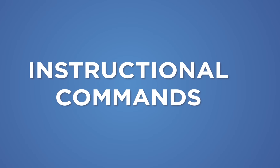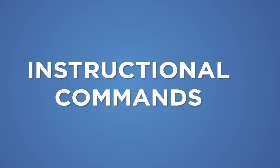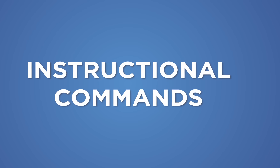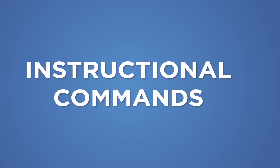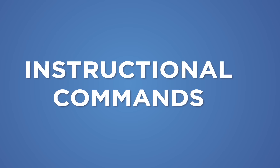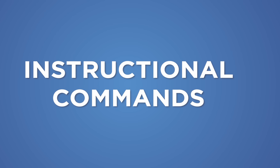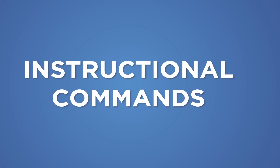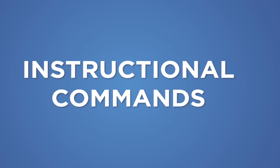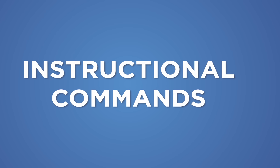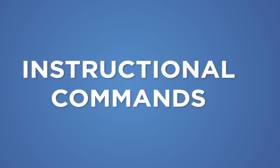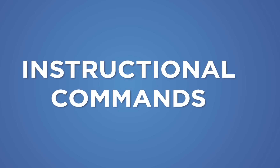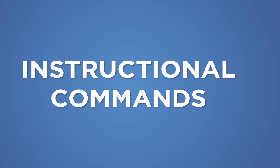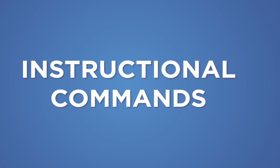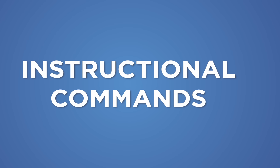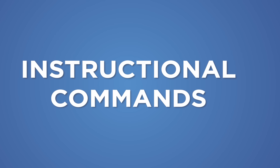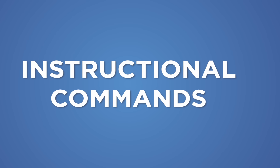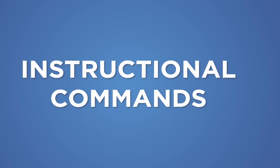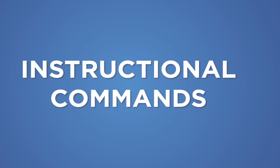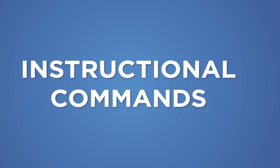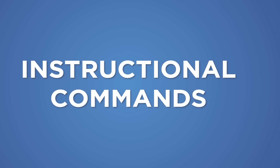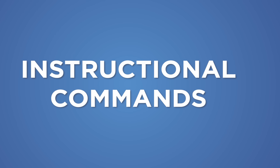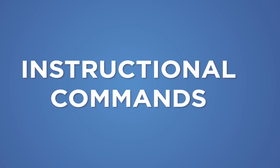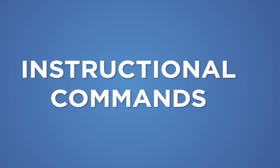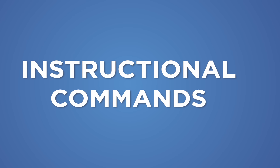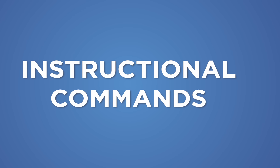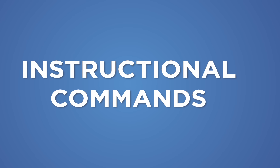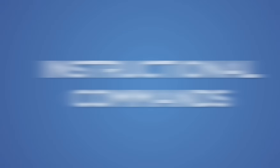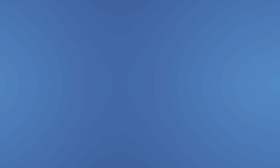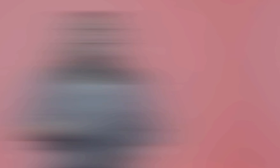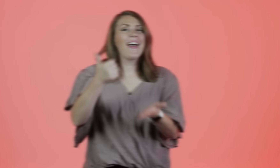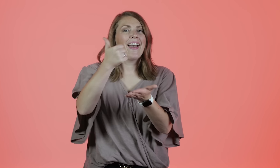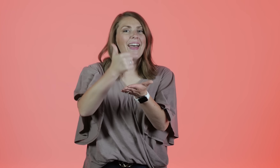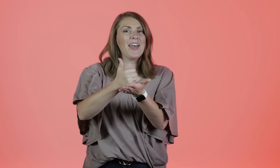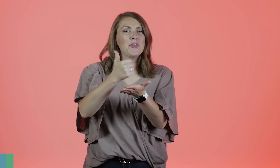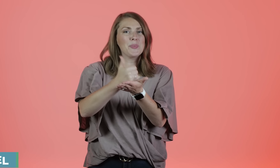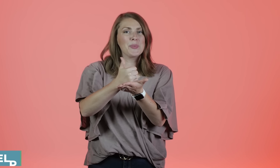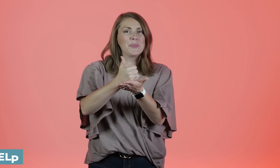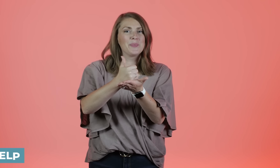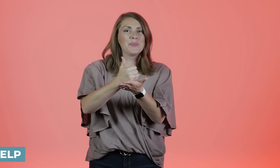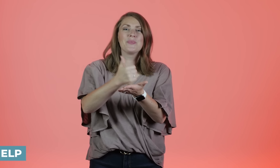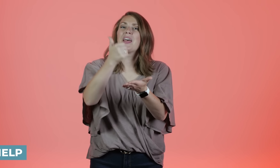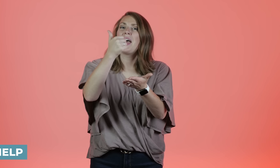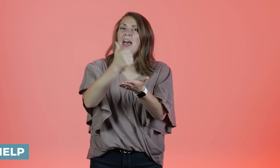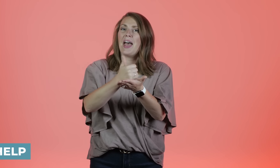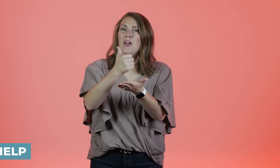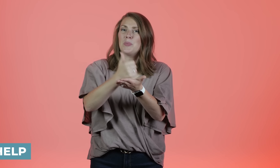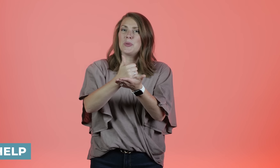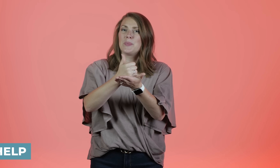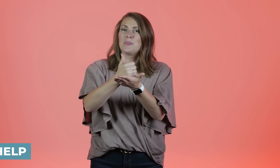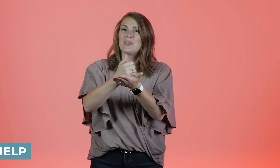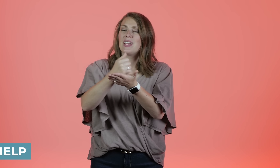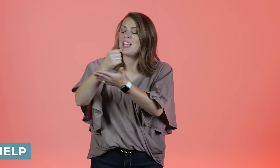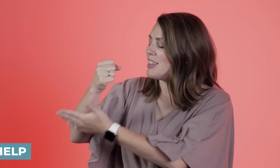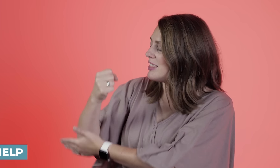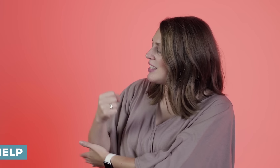This section is all about signs for instructional commands. Help, help!